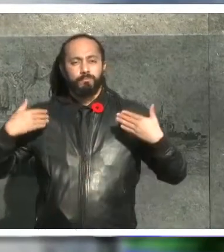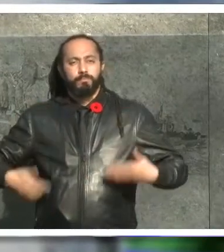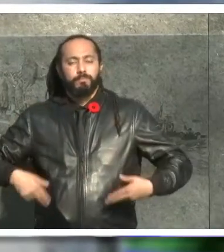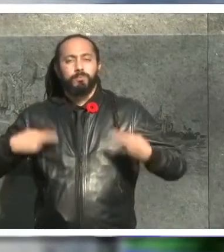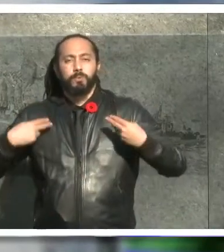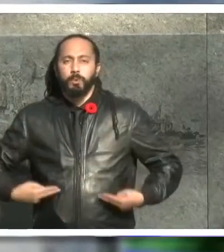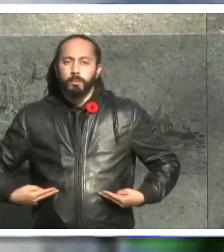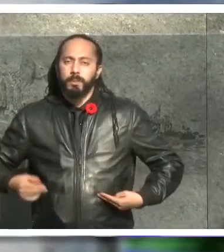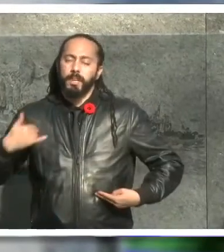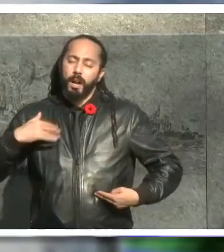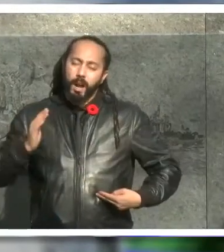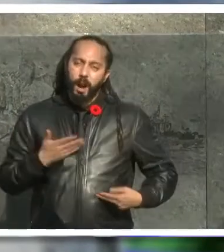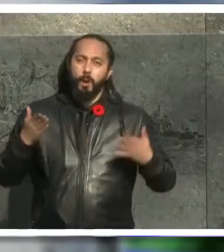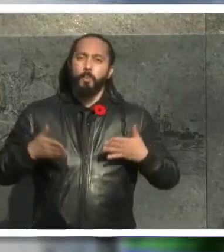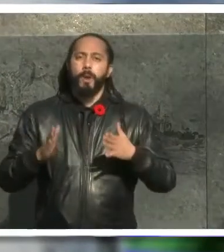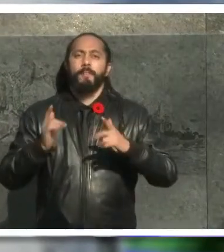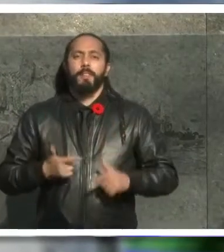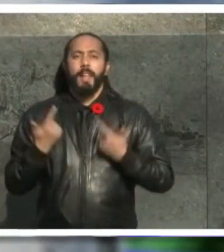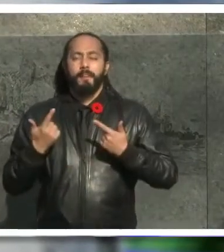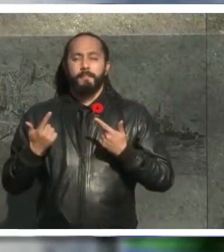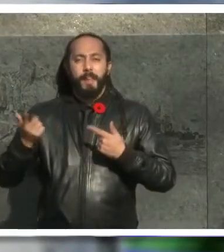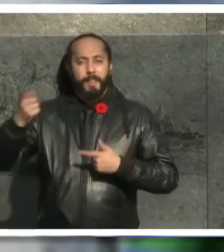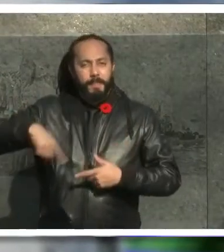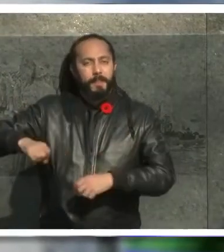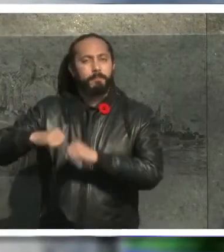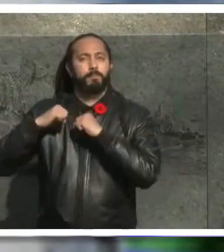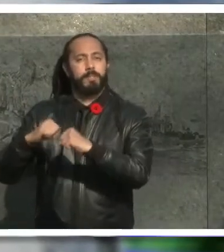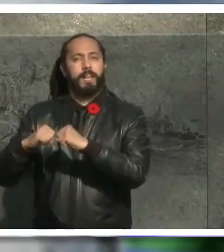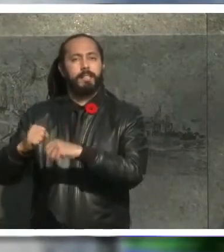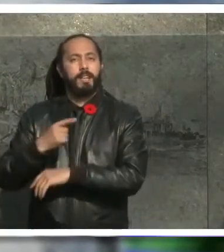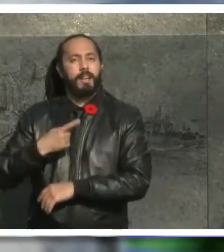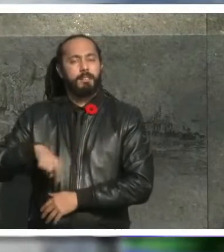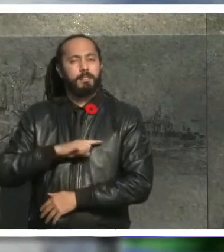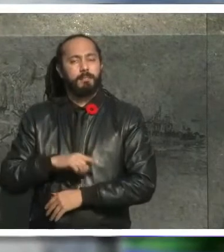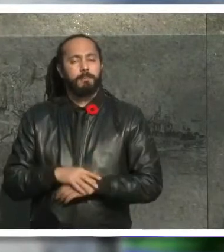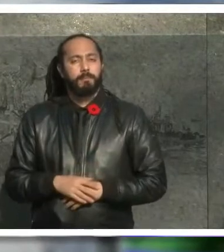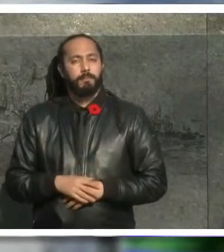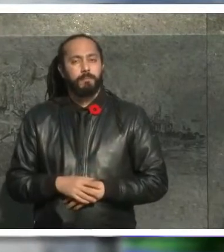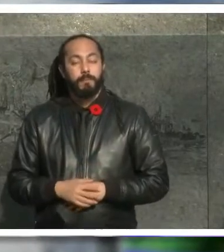, our way of life. In that fight